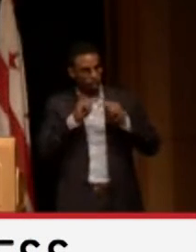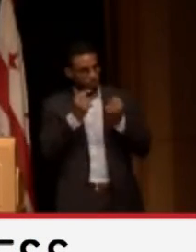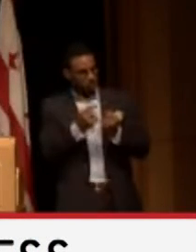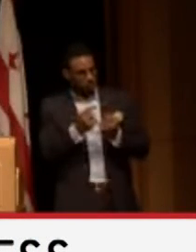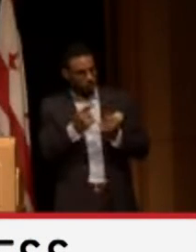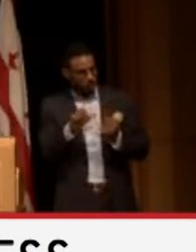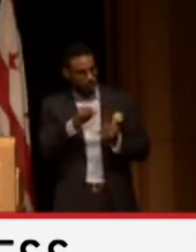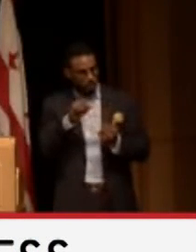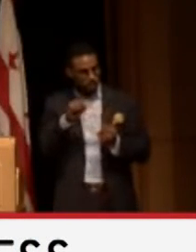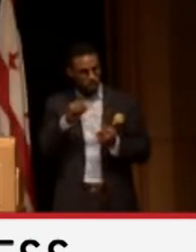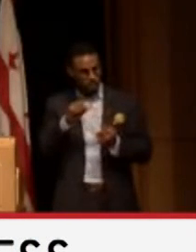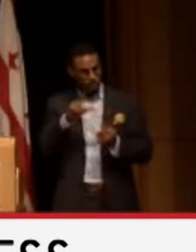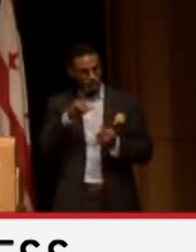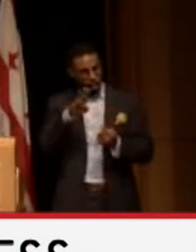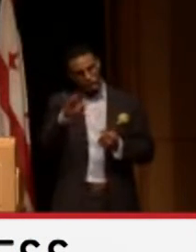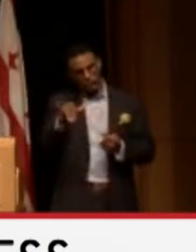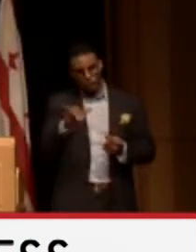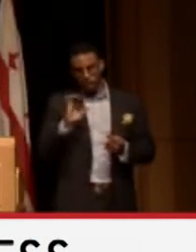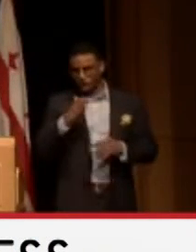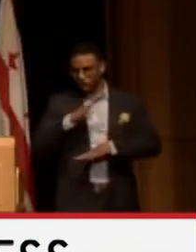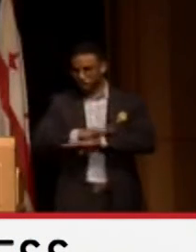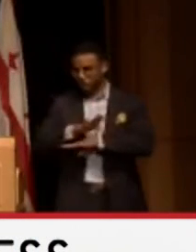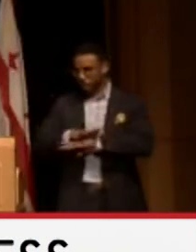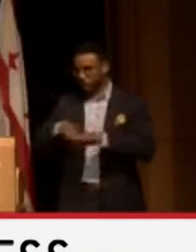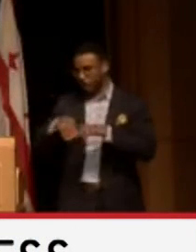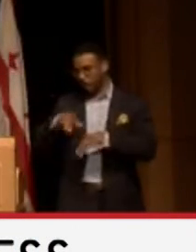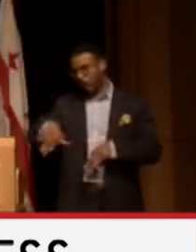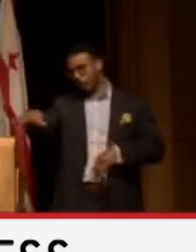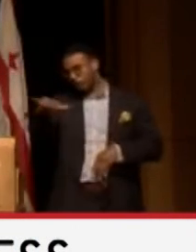AT THE LOBBY -- IN THE LOBBY AT OUR TABLE OUT IN THE LOBBY AS